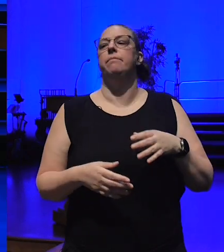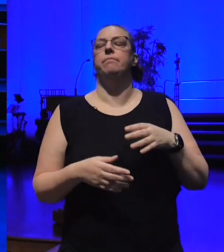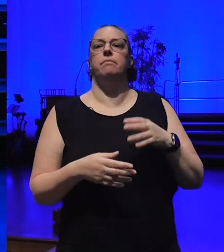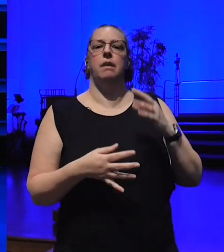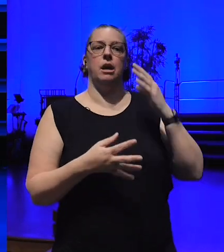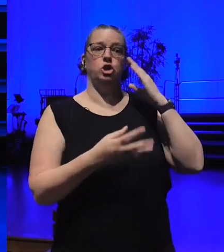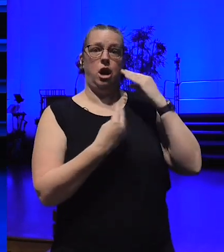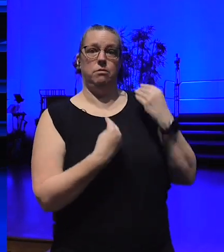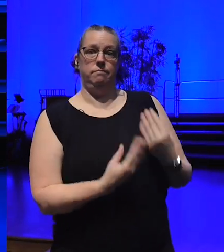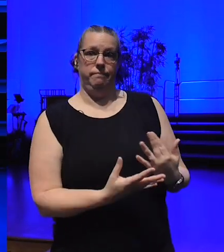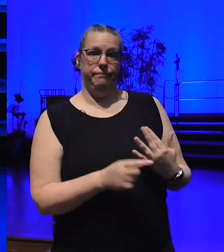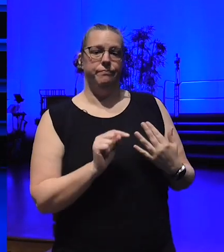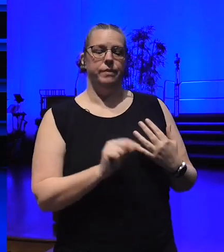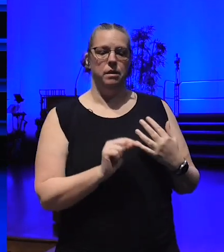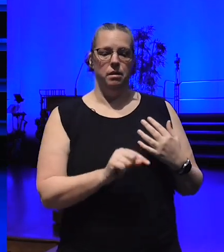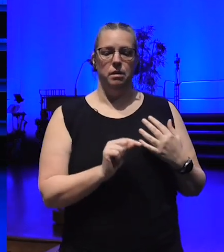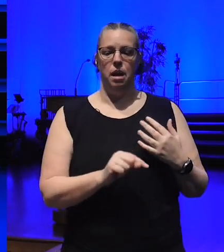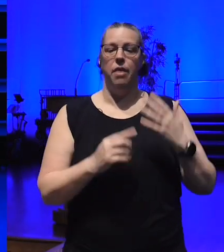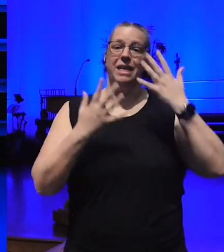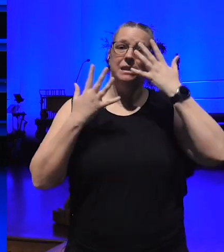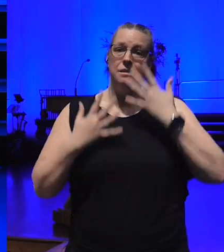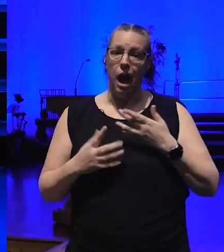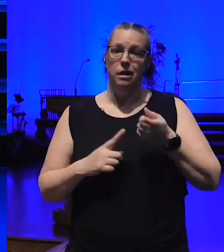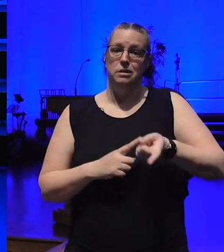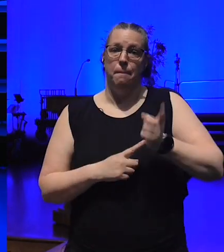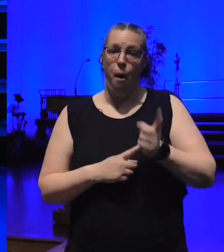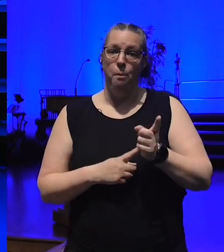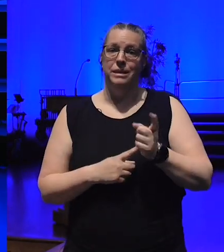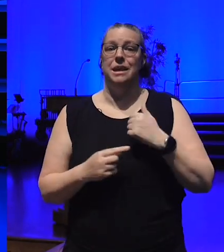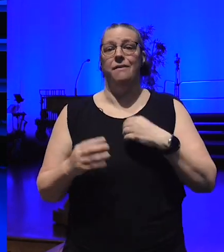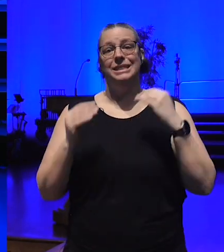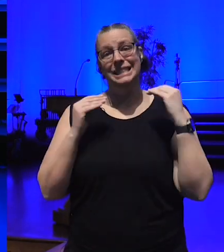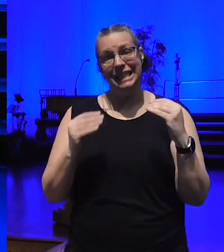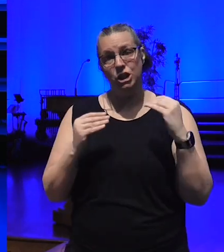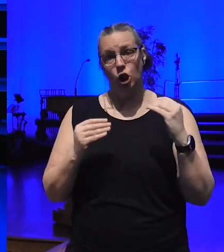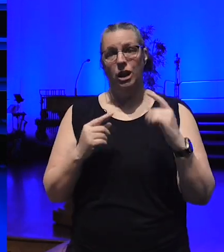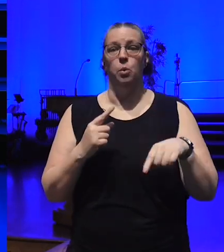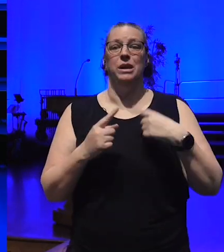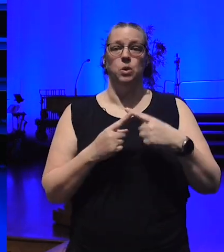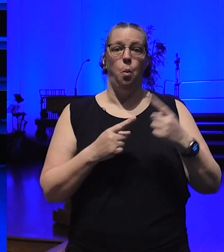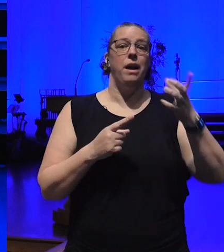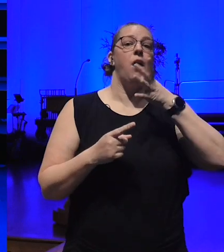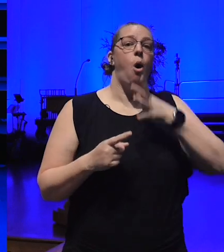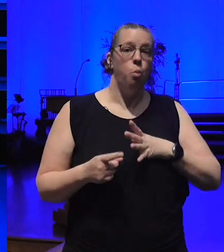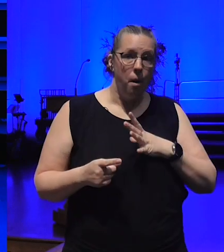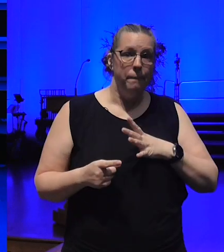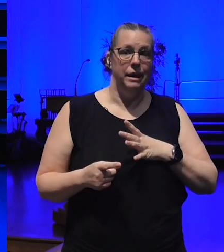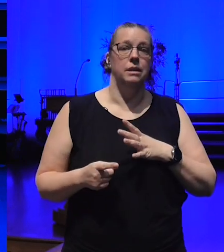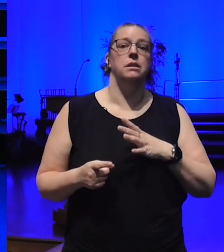saddest moments of his teaching career were when a young woman would come back and that spark for